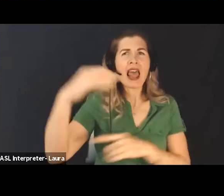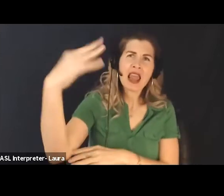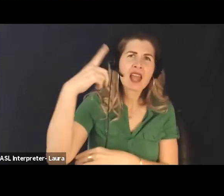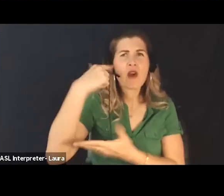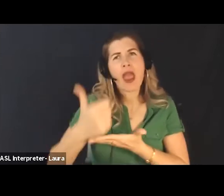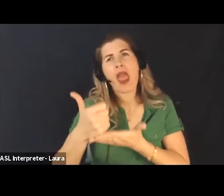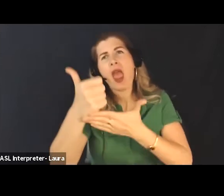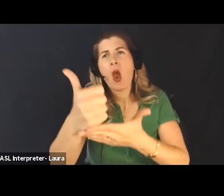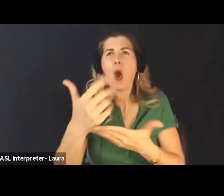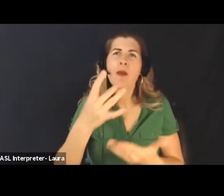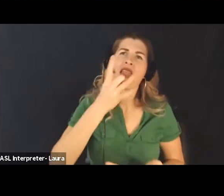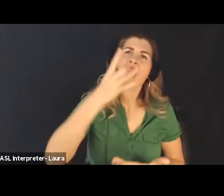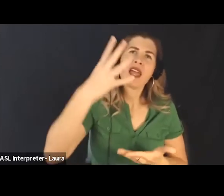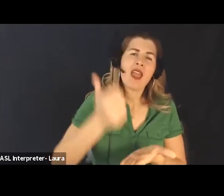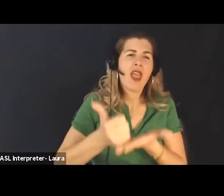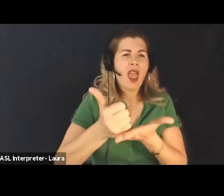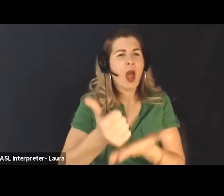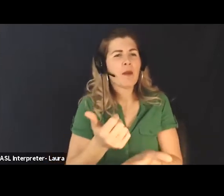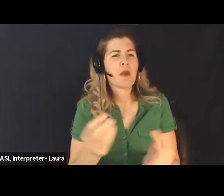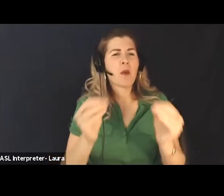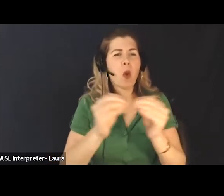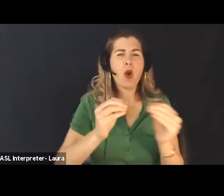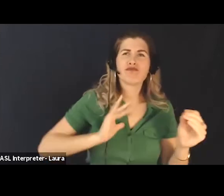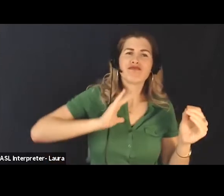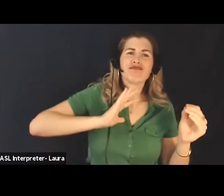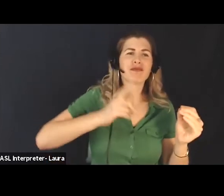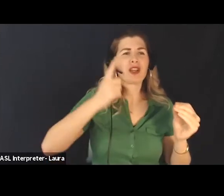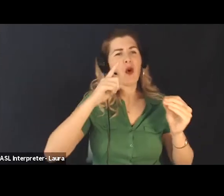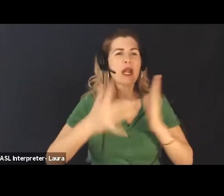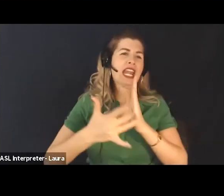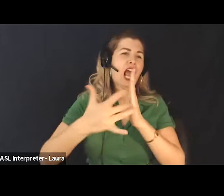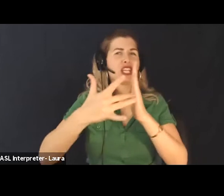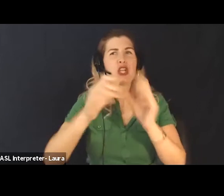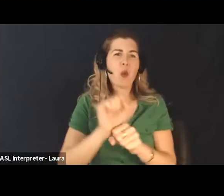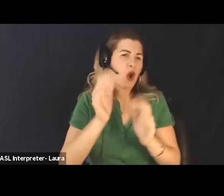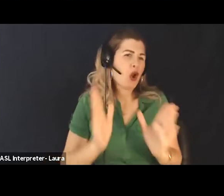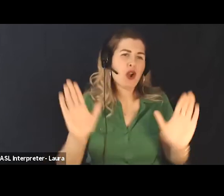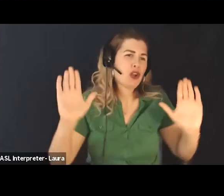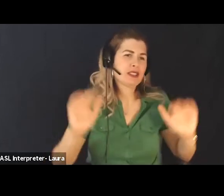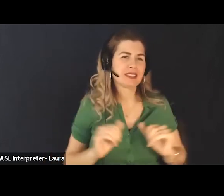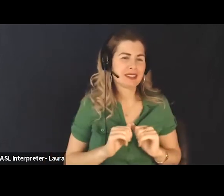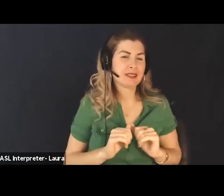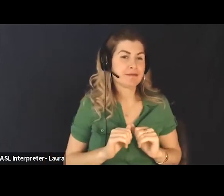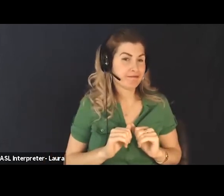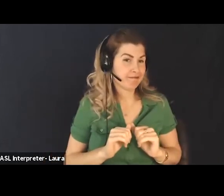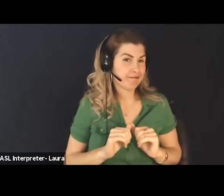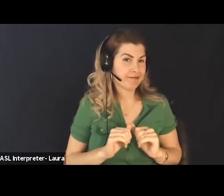San Diego and tonicity that's more appealing for technology workers and entrepreneurs. And in some ways like